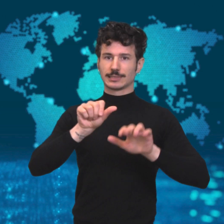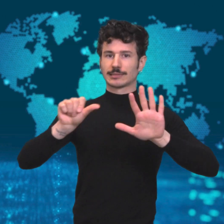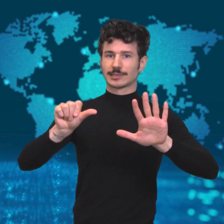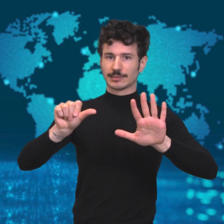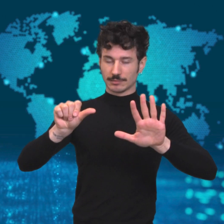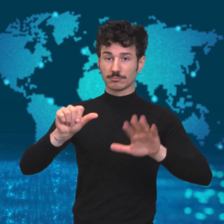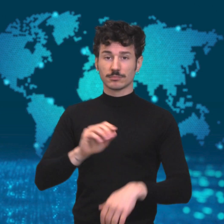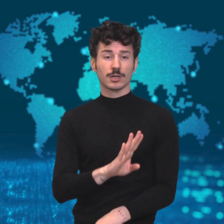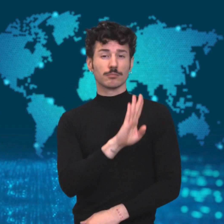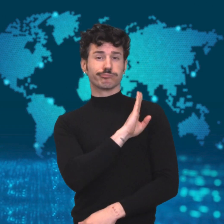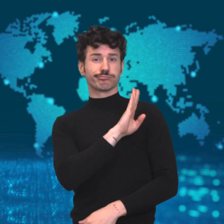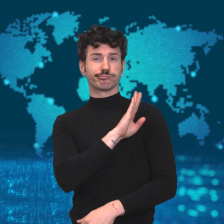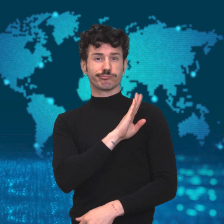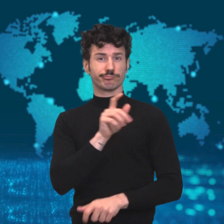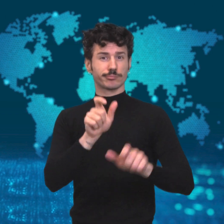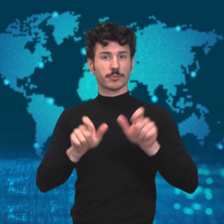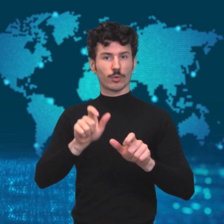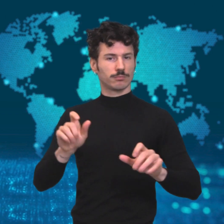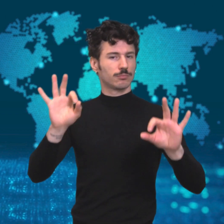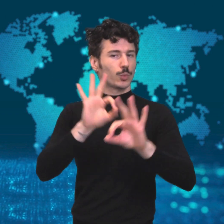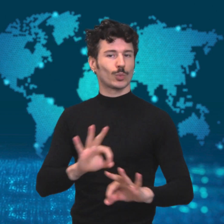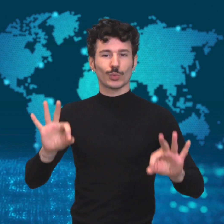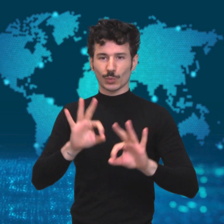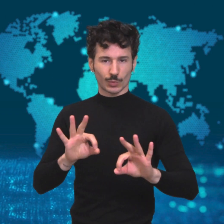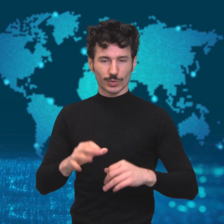coronavirus and no deaths.